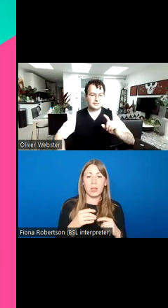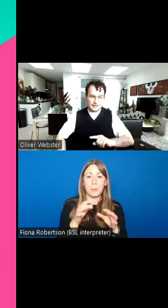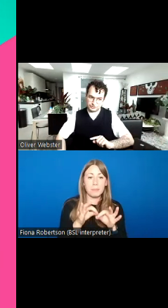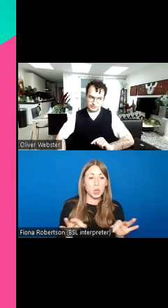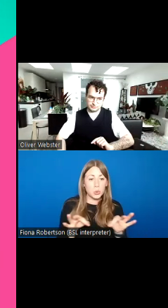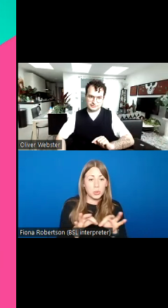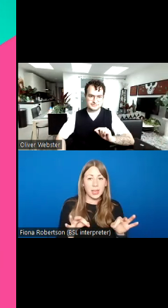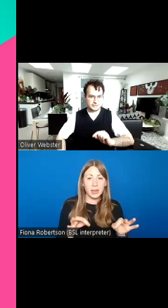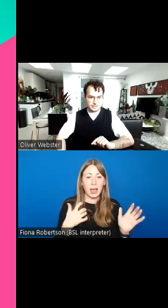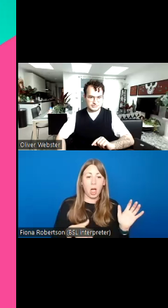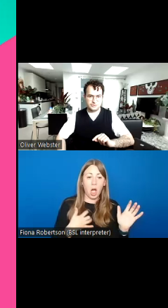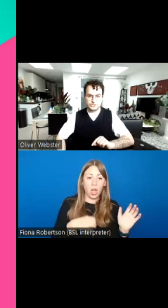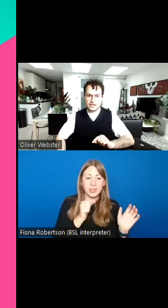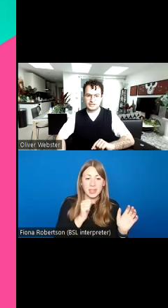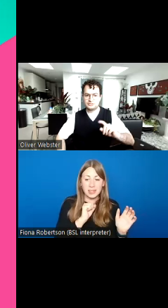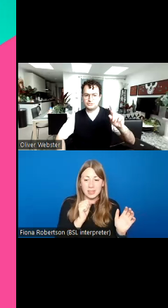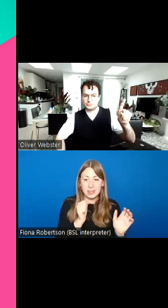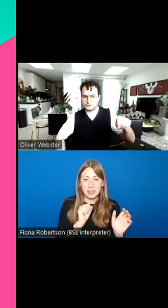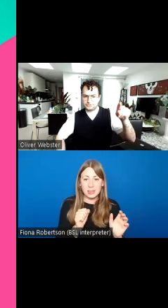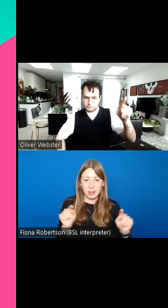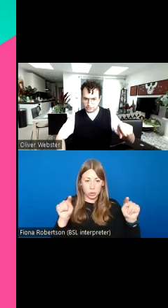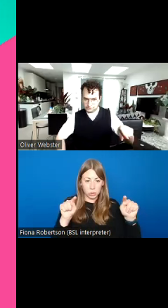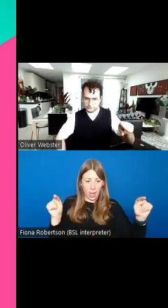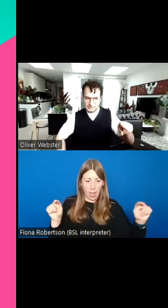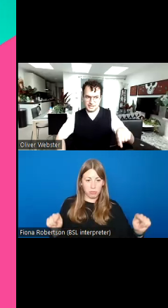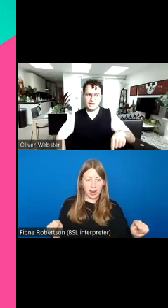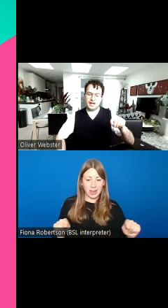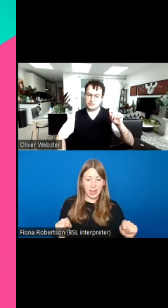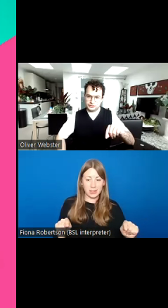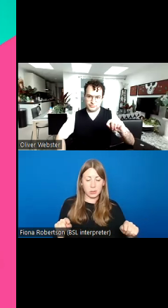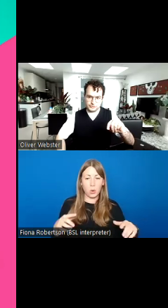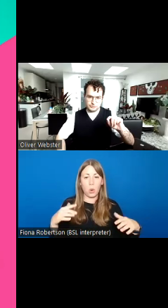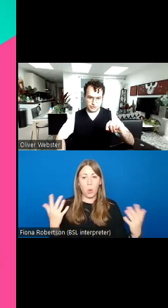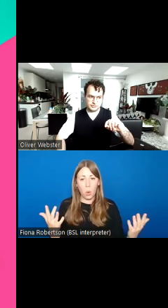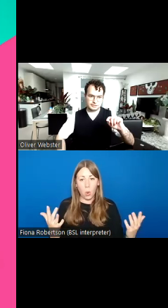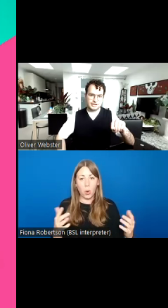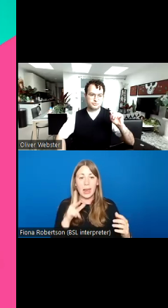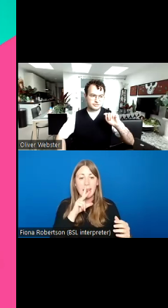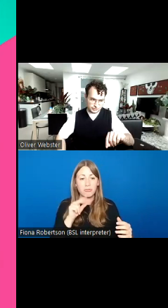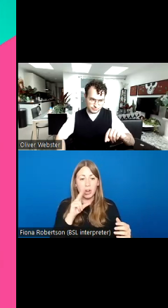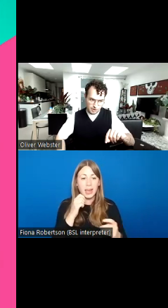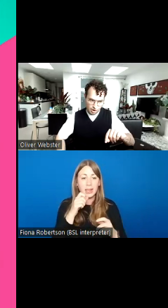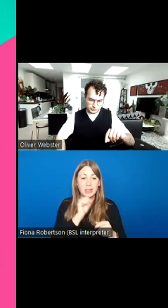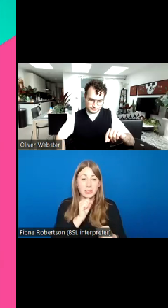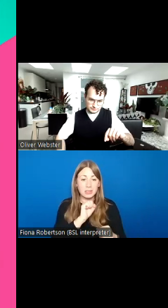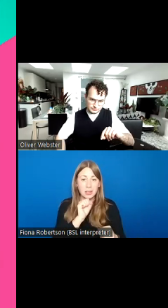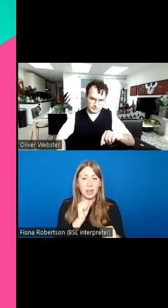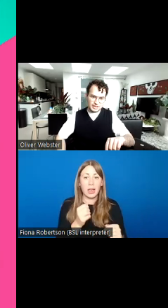unless you're subtitling the lyrics, in which case you use a musical note. You use a musical note like quotation marks.